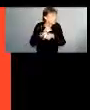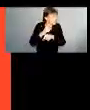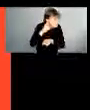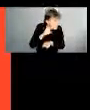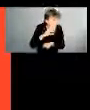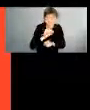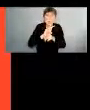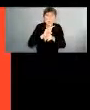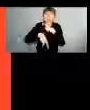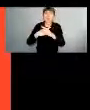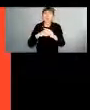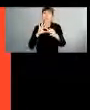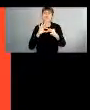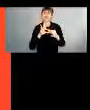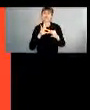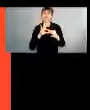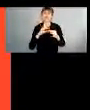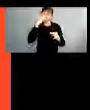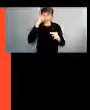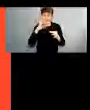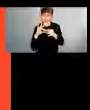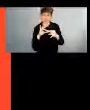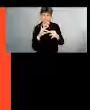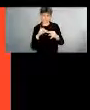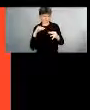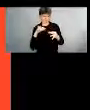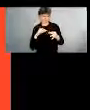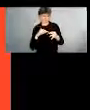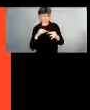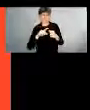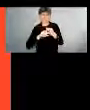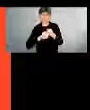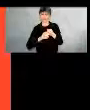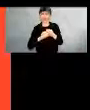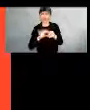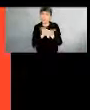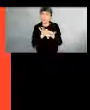important to you and those communities. If your proposed project intends to make work